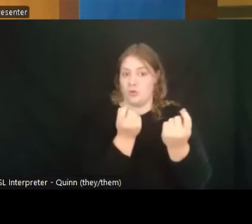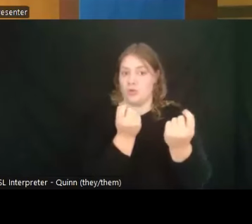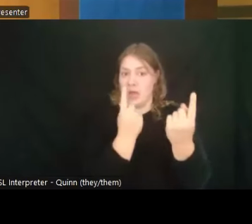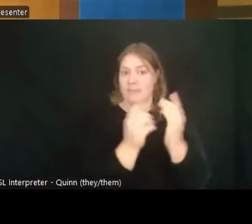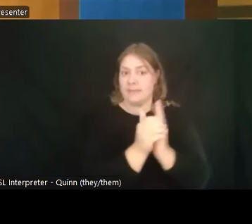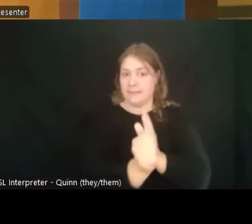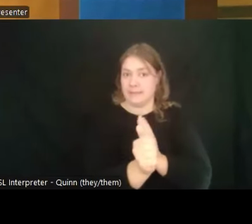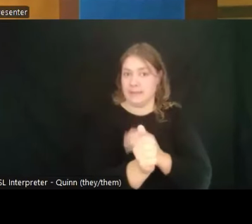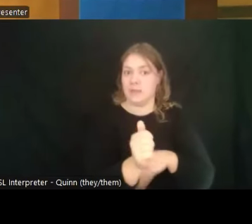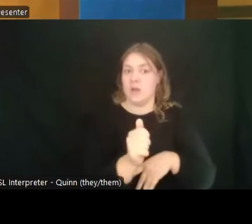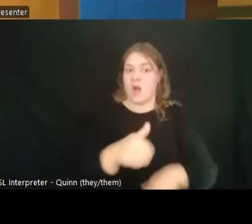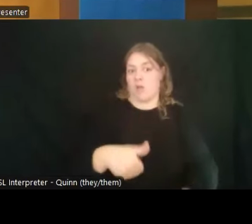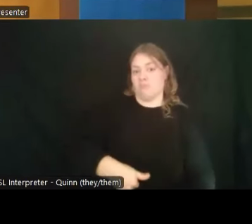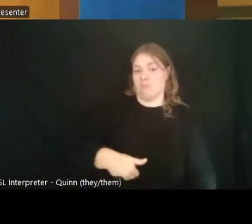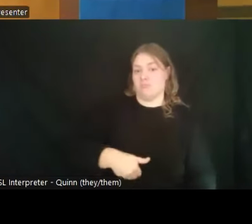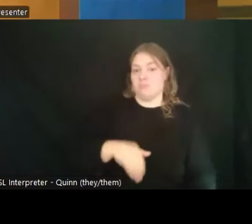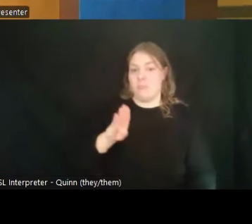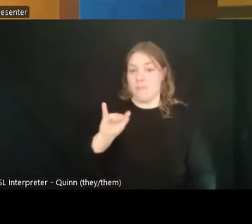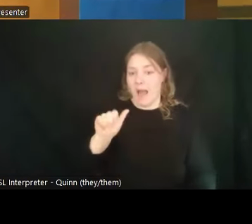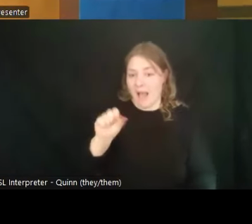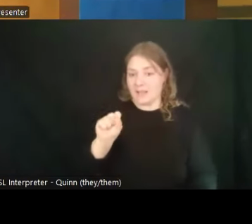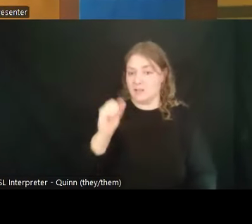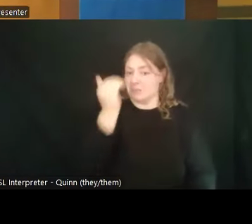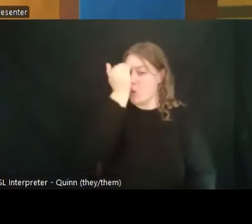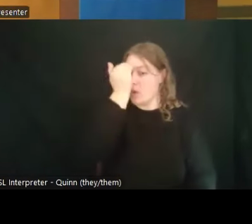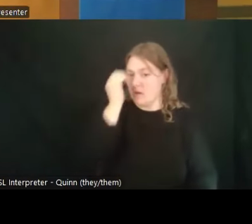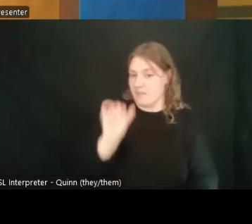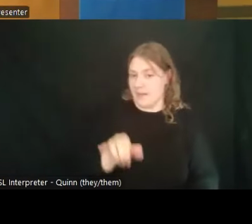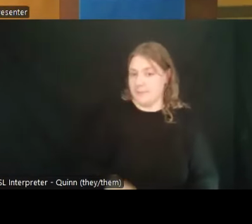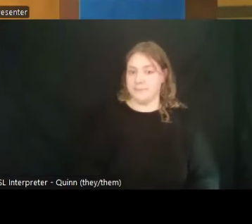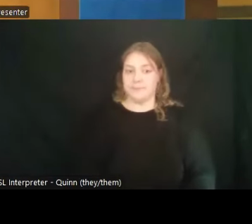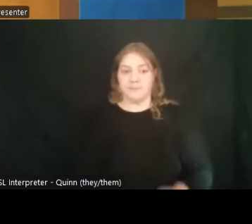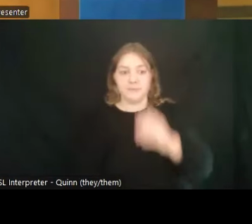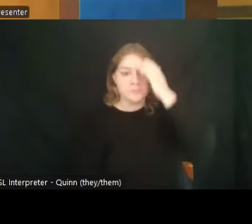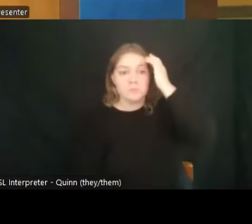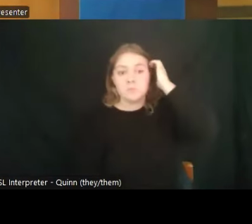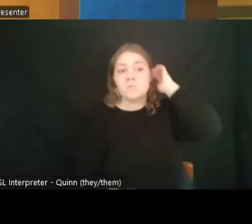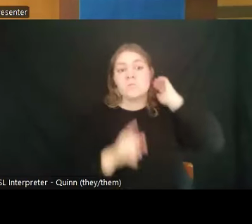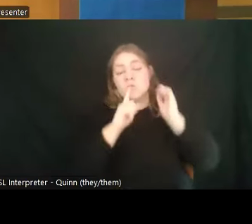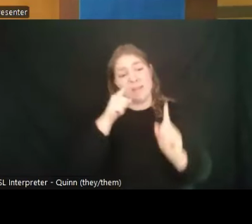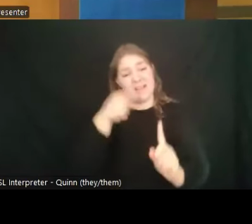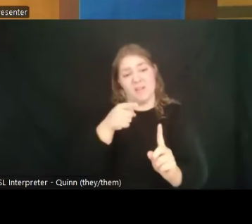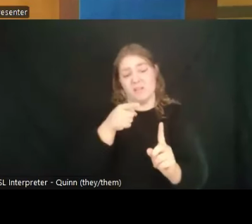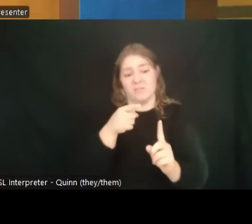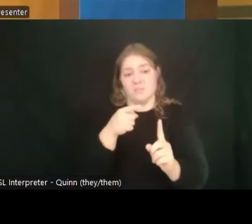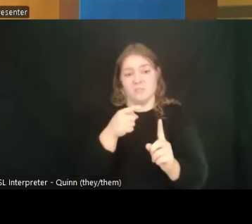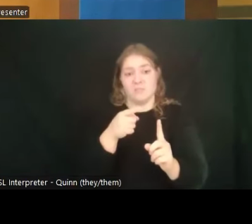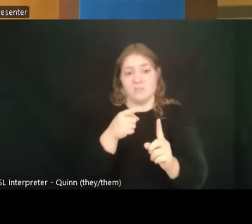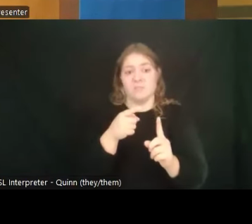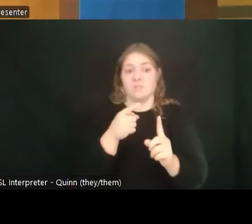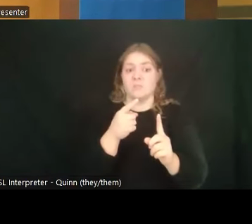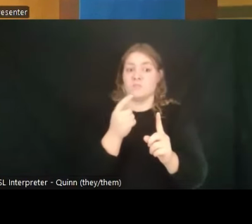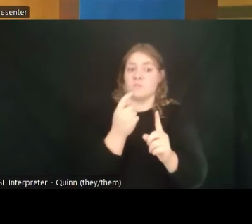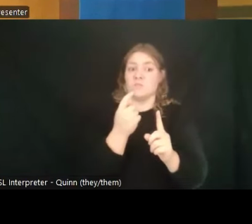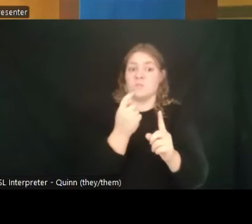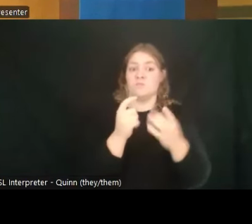biases and ultimately our goal is to un is to understand the healthare needs for